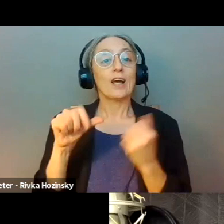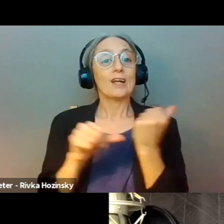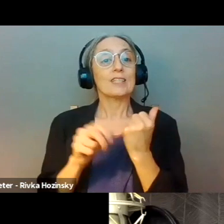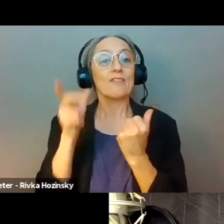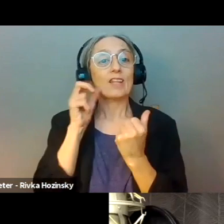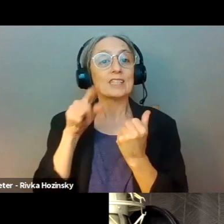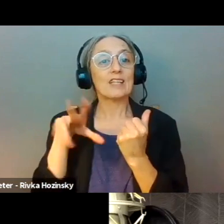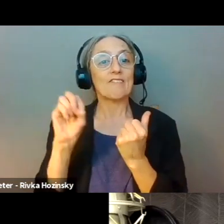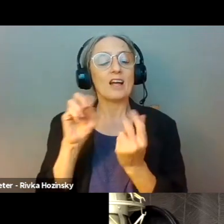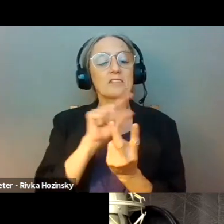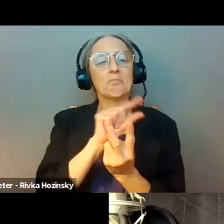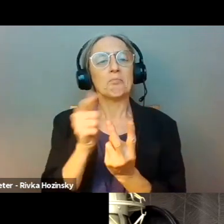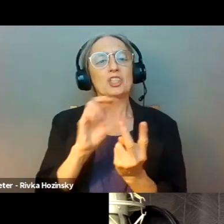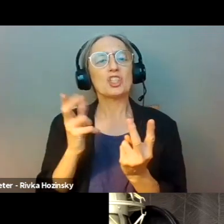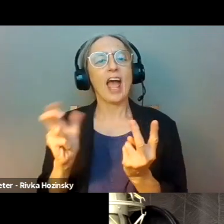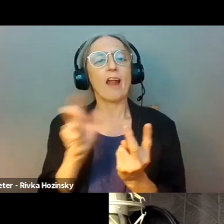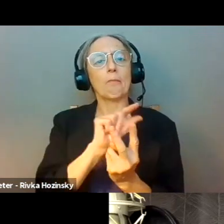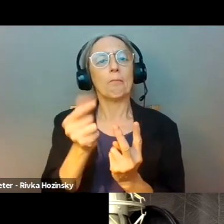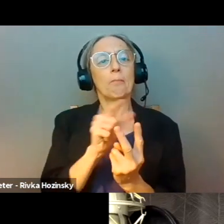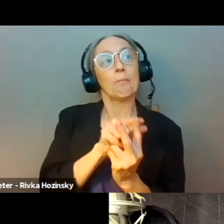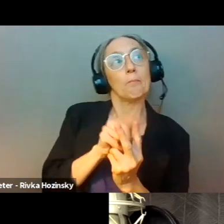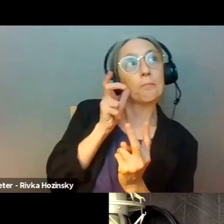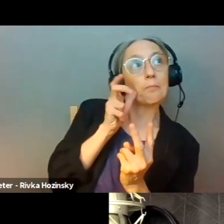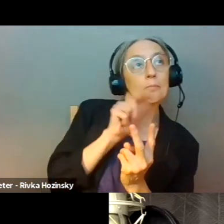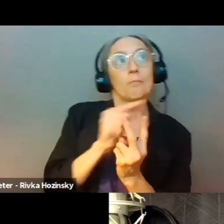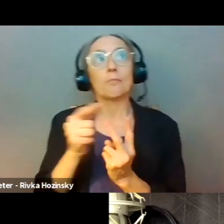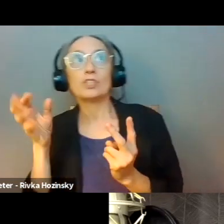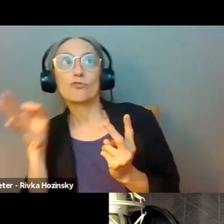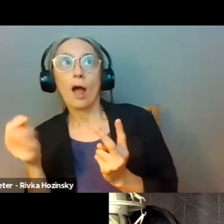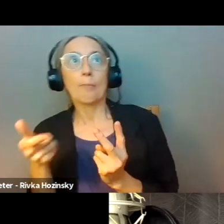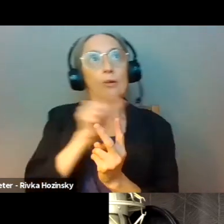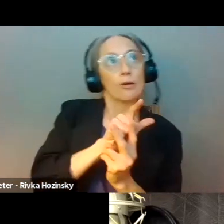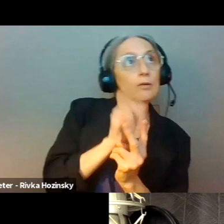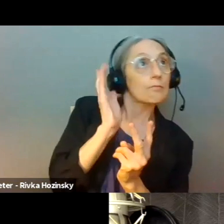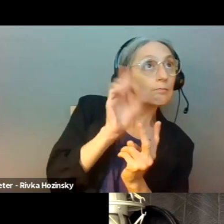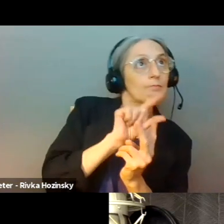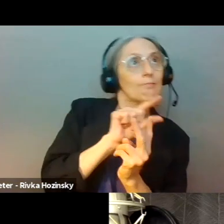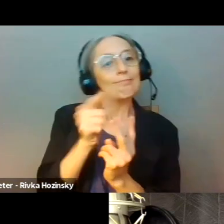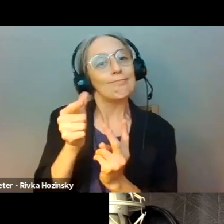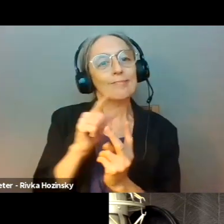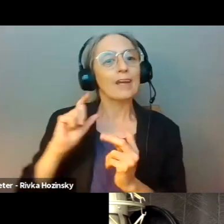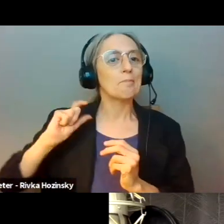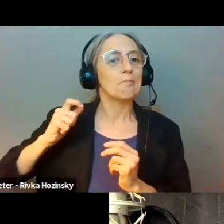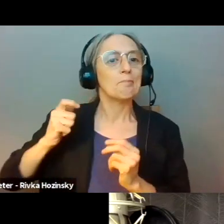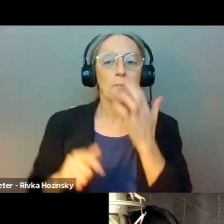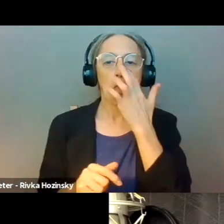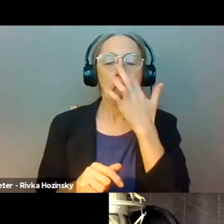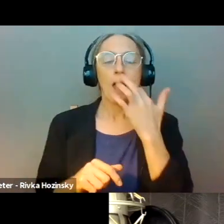on one, and then you have your show feed on a different channel. And so I know that like Chicago Humanities Festival